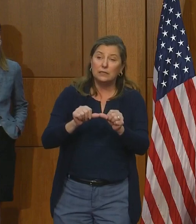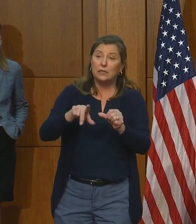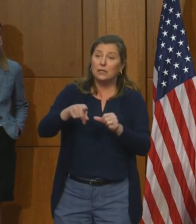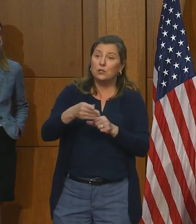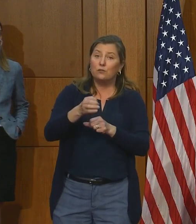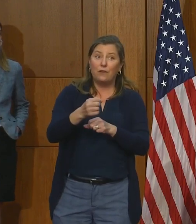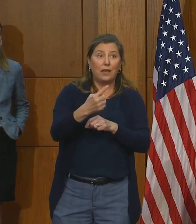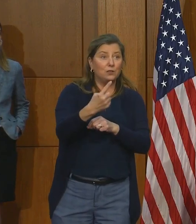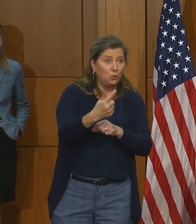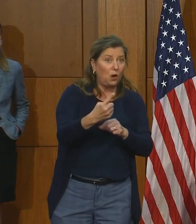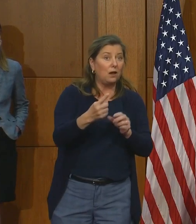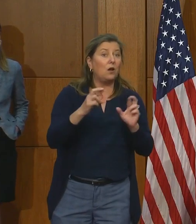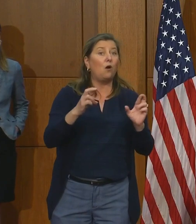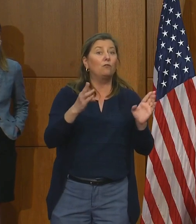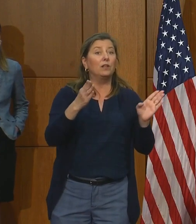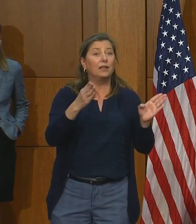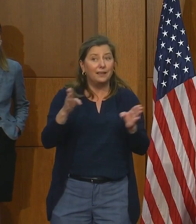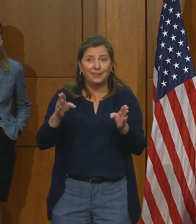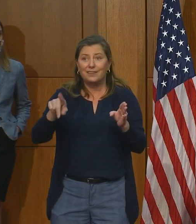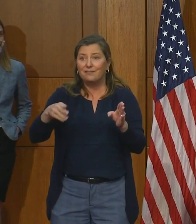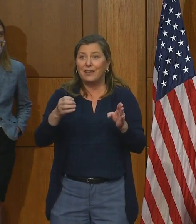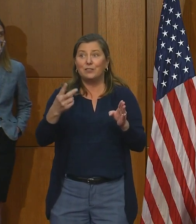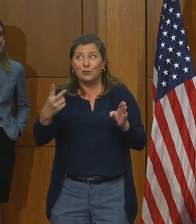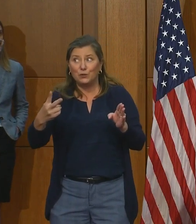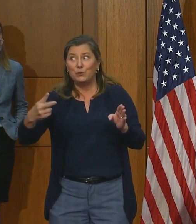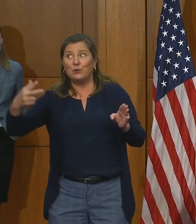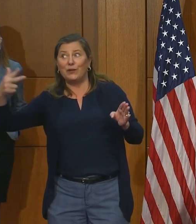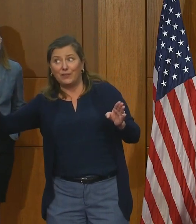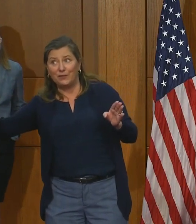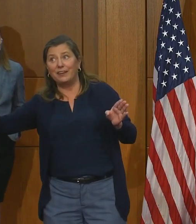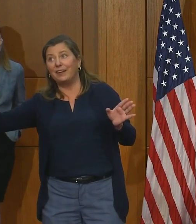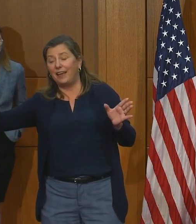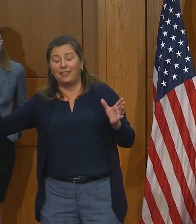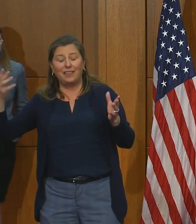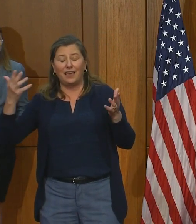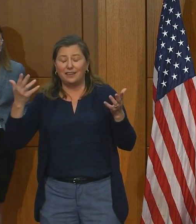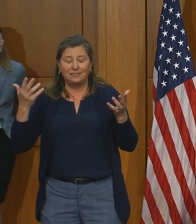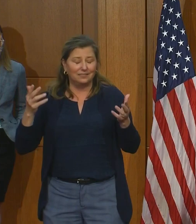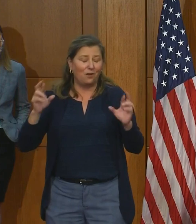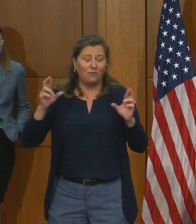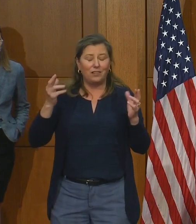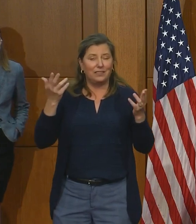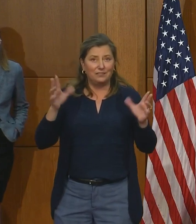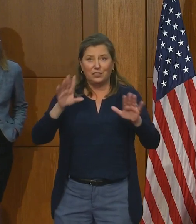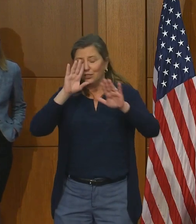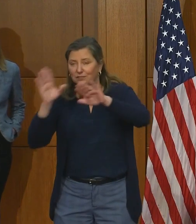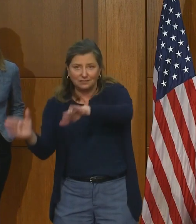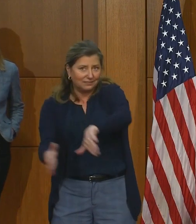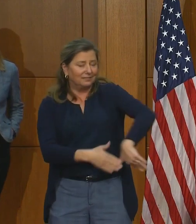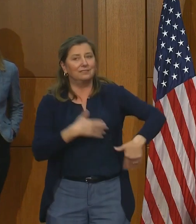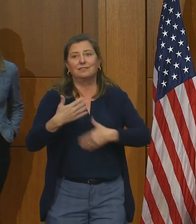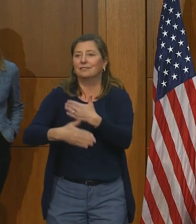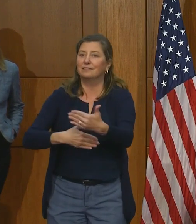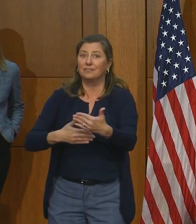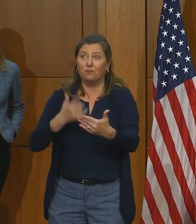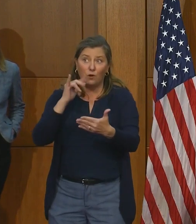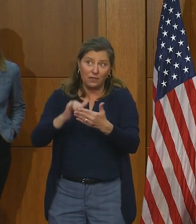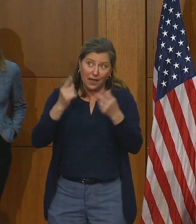YOU IN ORDER TO. CONTINUE IN PHASE ONE AND THEN HOPEFULLY IN THE PHASE TWO AND PHASE THREE